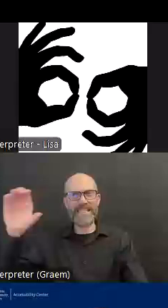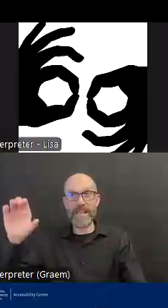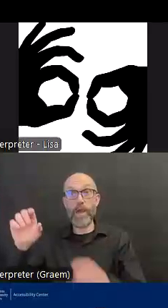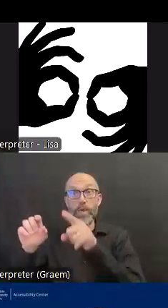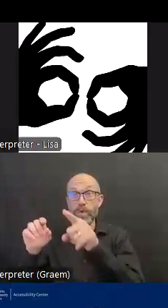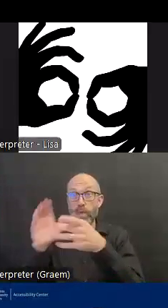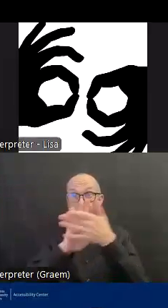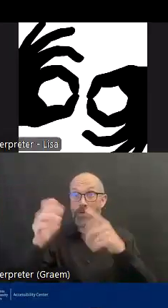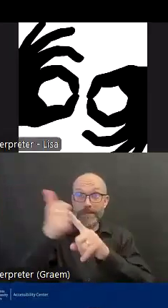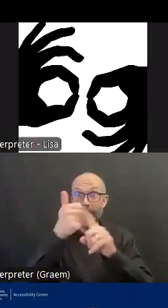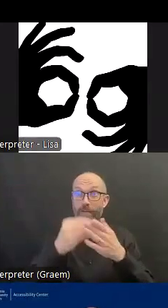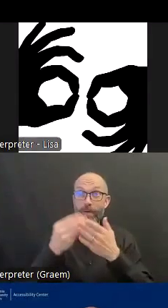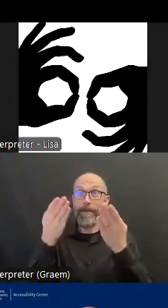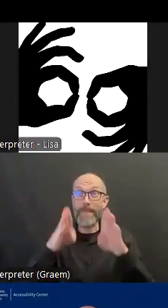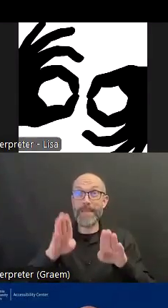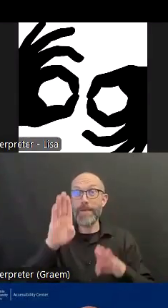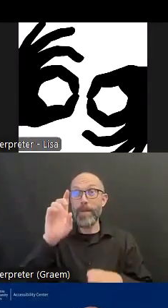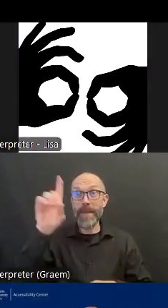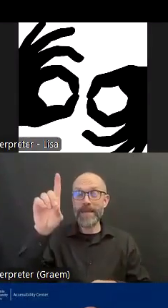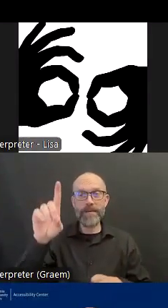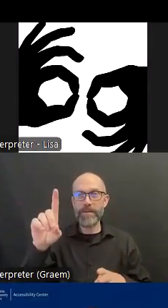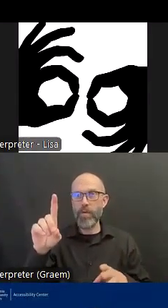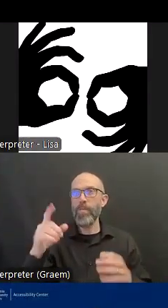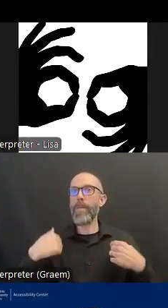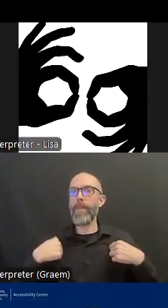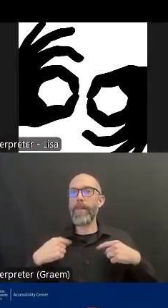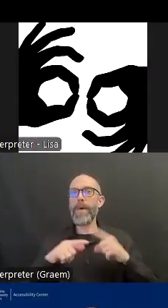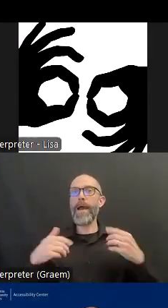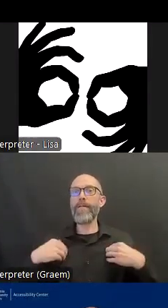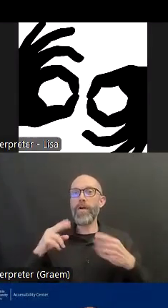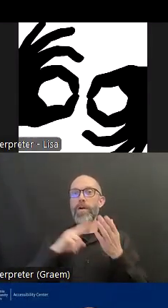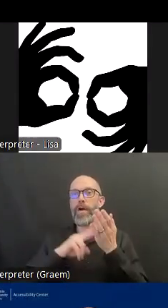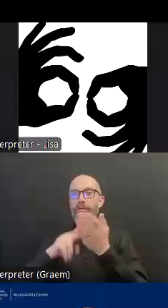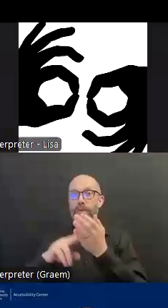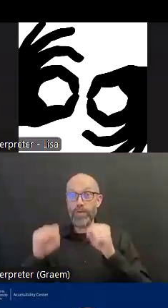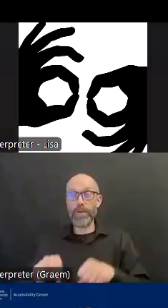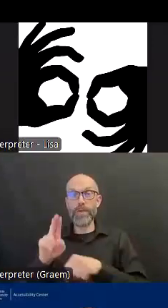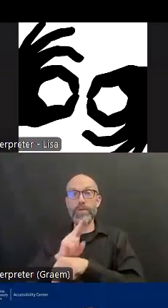but there's this contract that you can use. So the point here is, you need to make sure